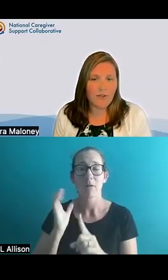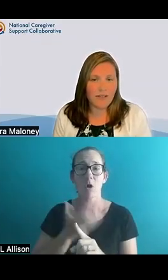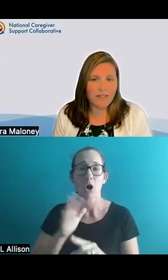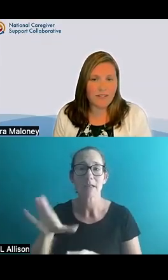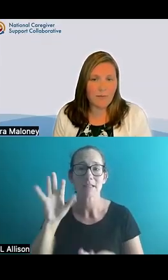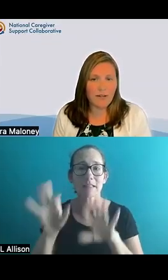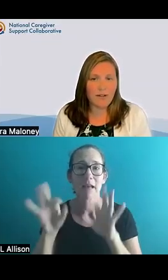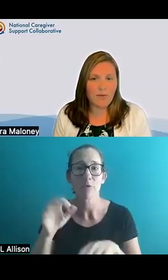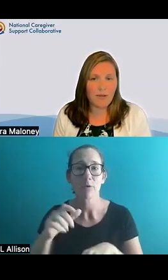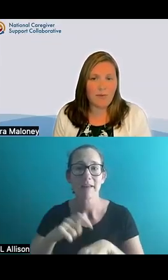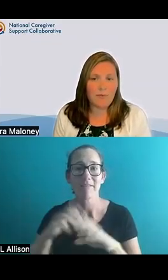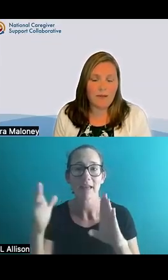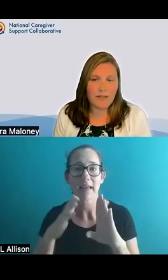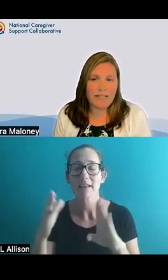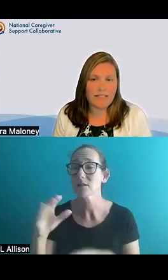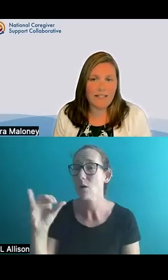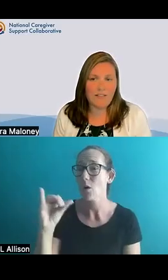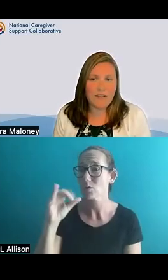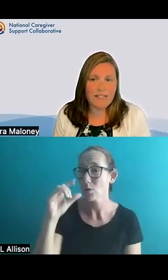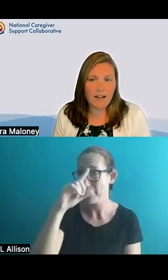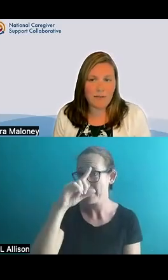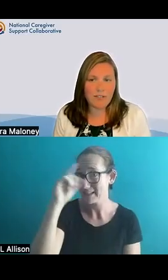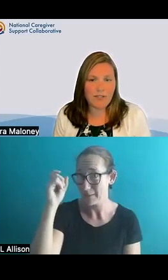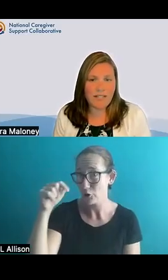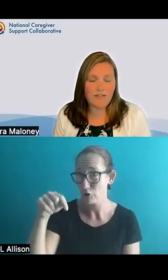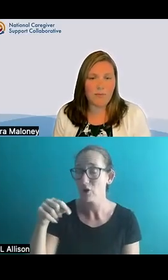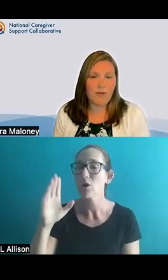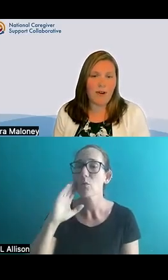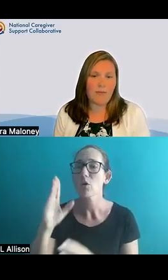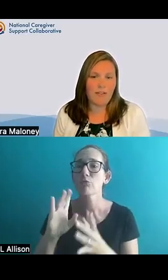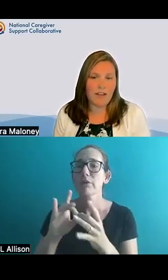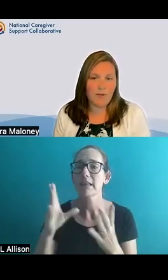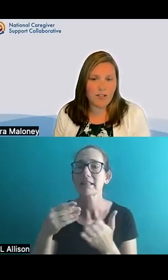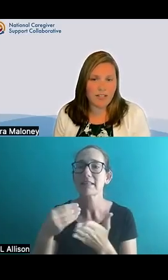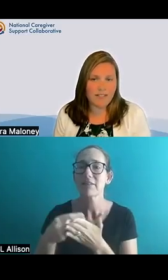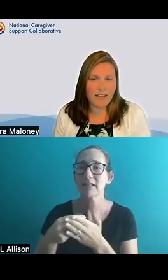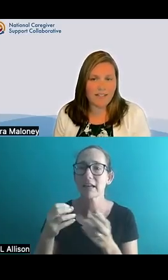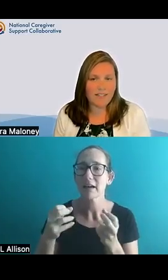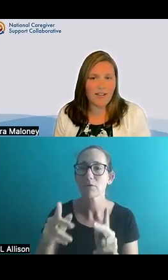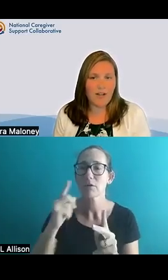in the summer we will be releasing the funding opportunity for program evaluation sites,